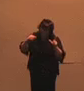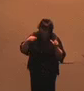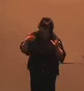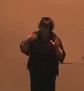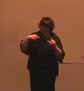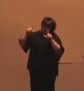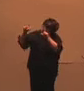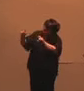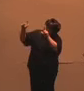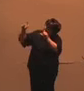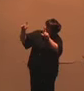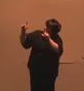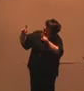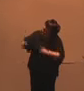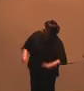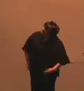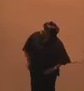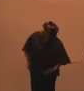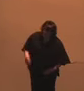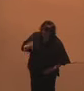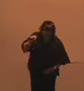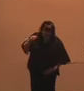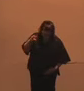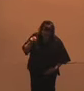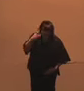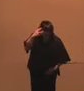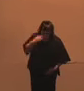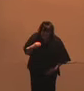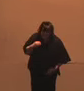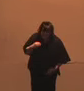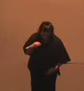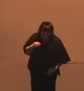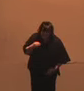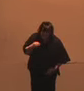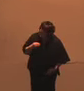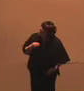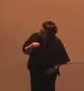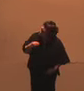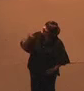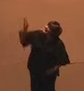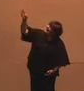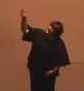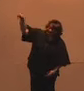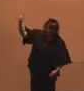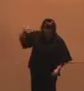And yeah, she is sleeping. And then another girl is sleeping.